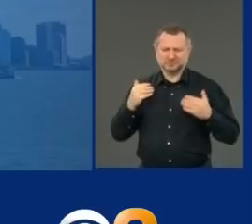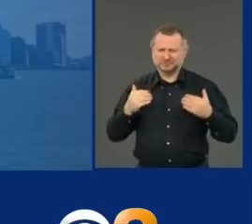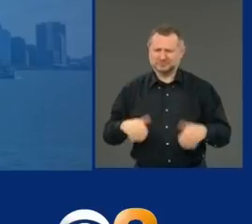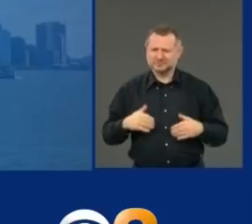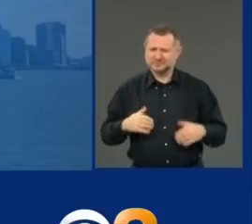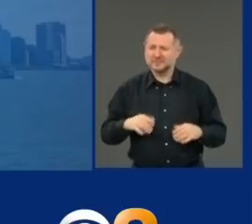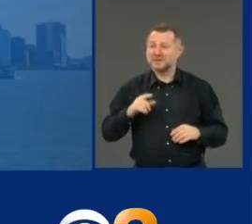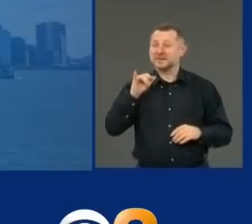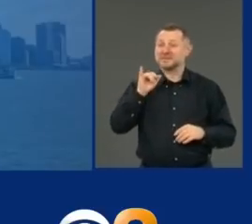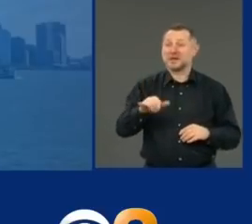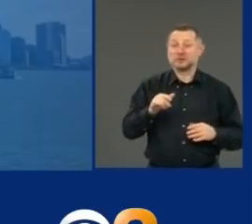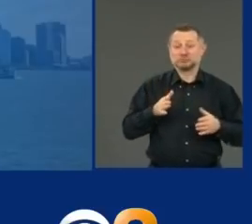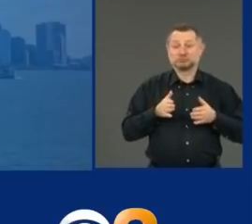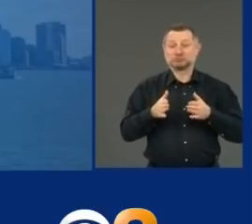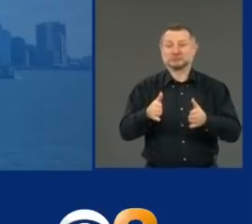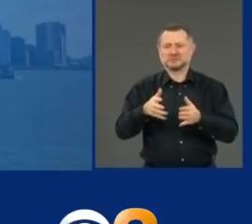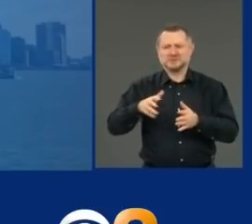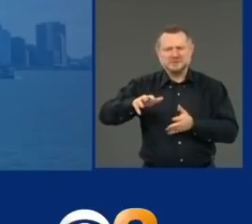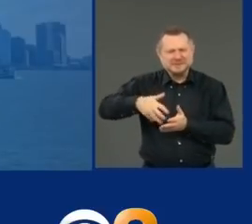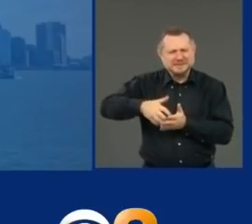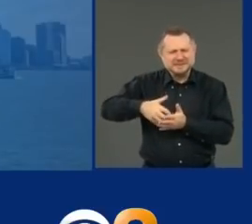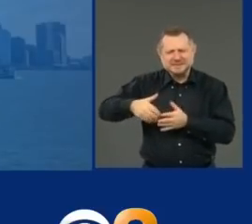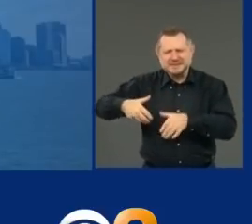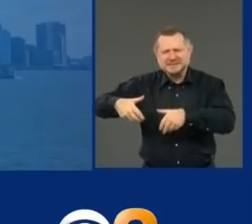14 FEET HIGH. IT TOOK SO MUCH